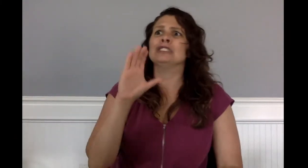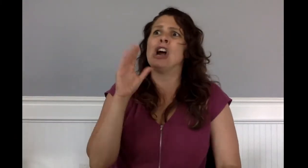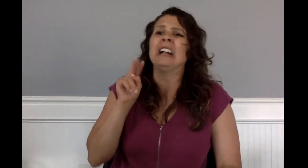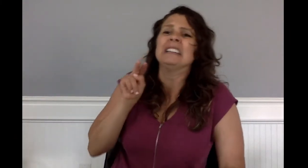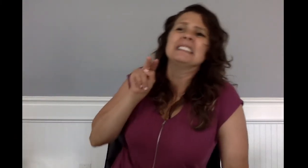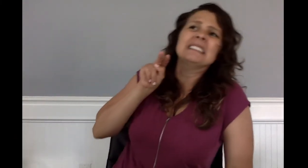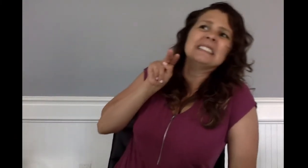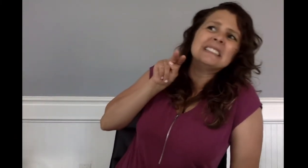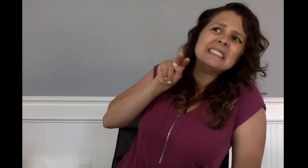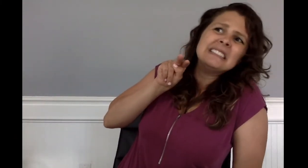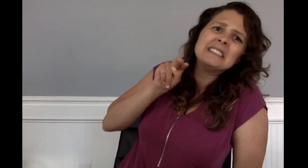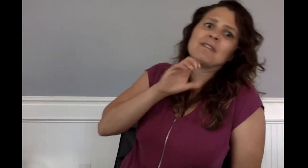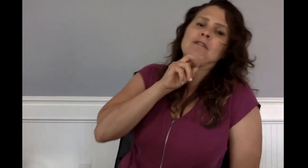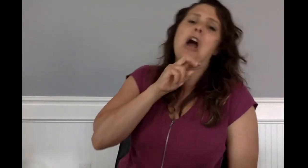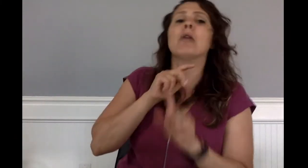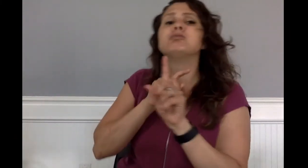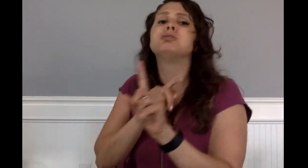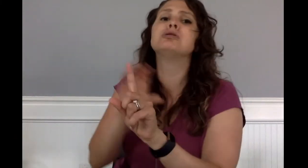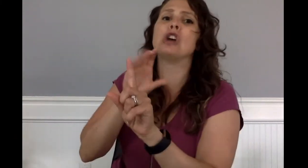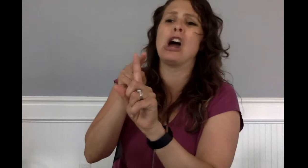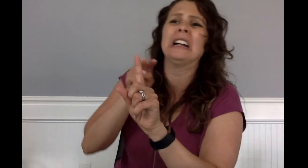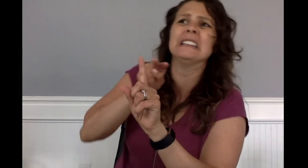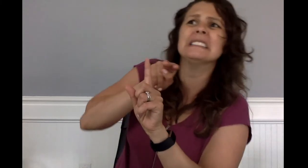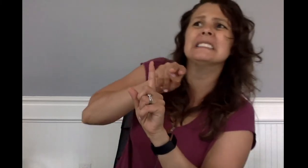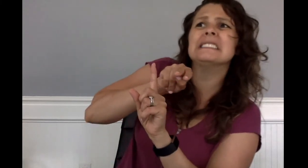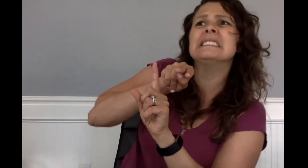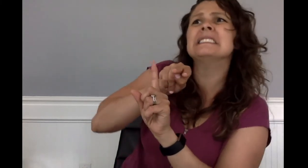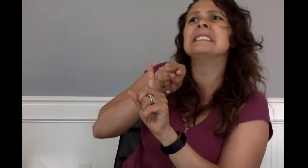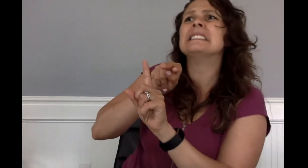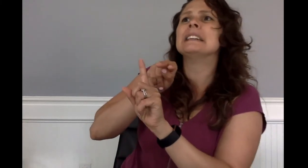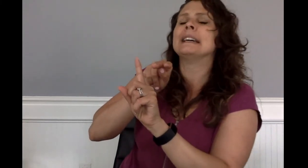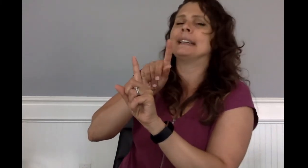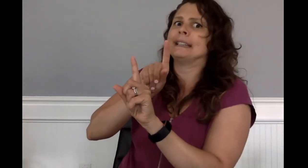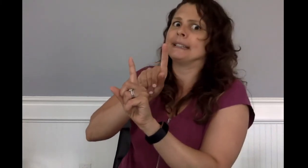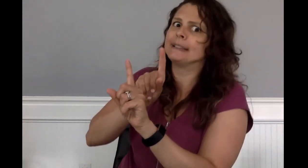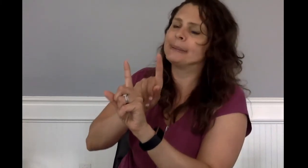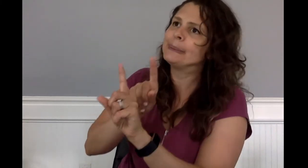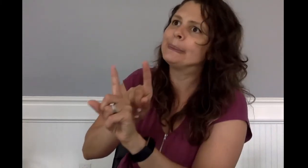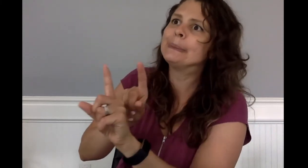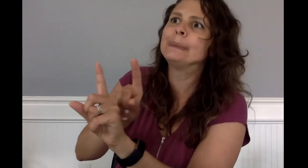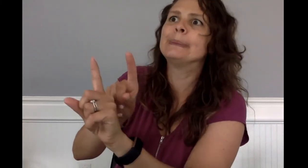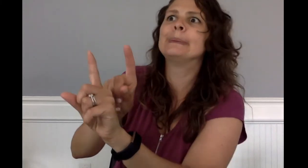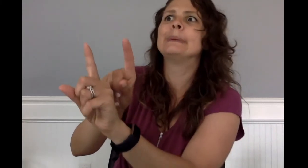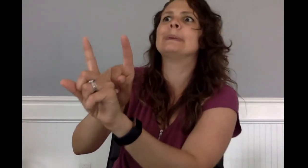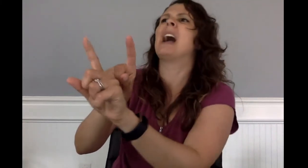Charlie peered over her shoulder as he stepped through the doorway behind her.